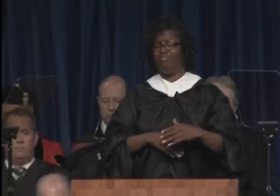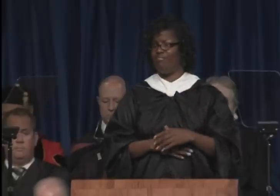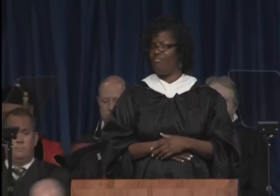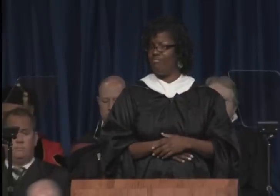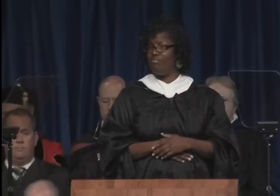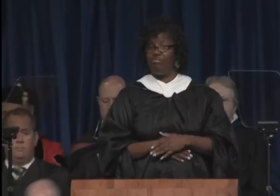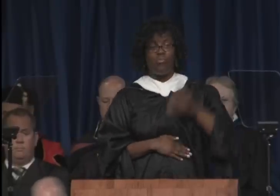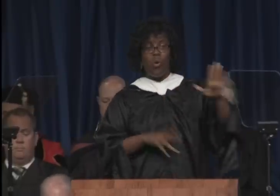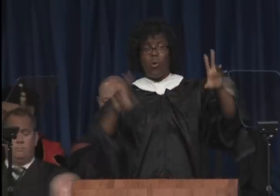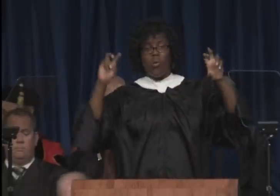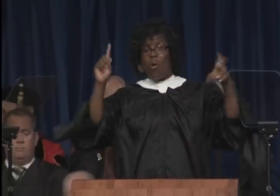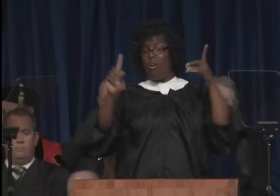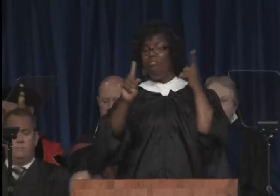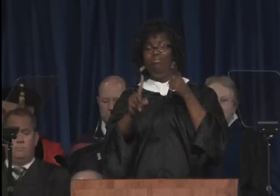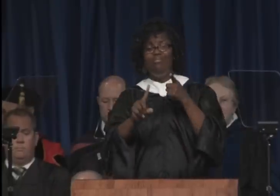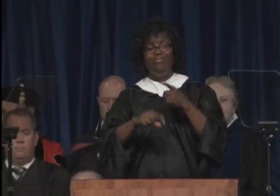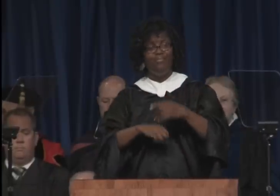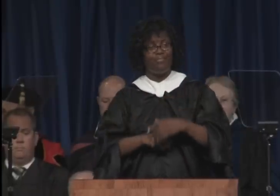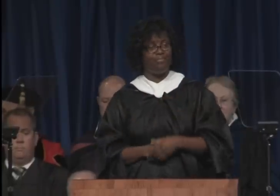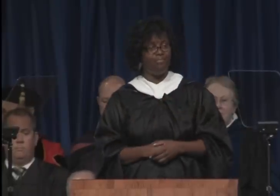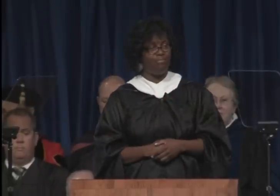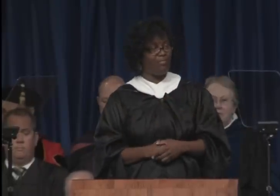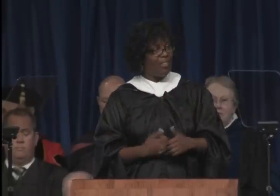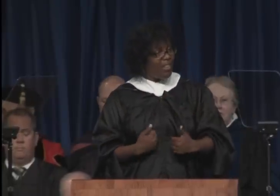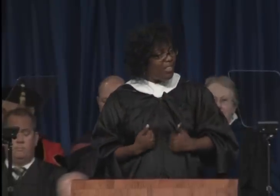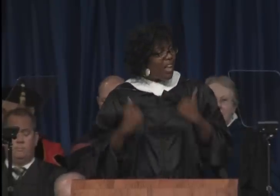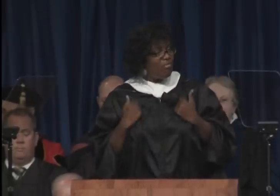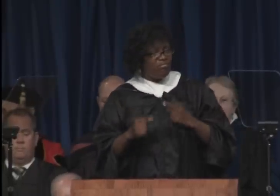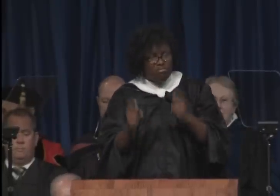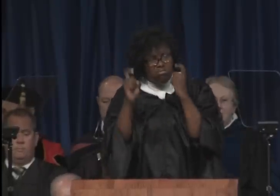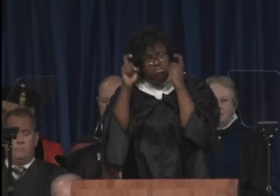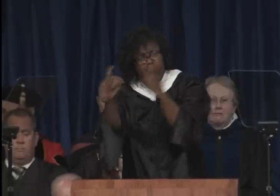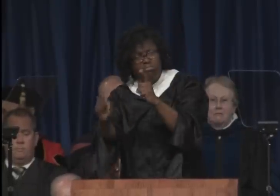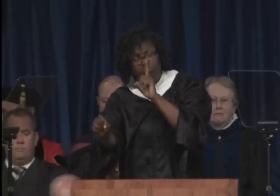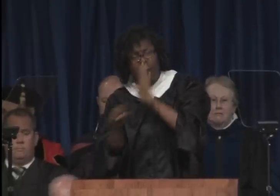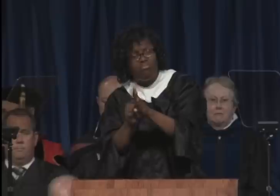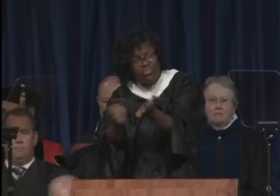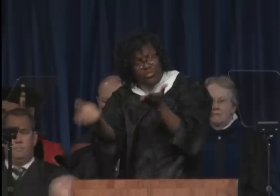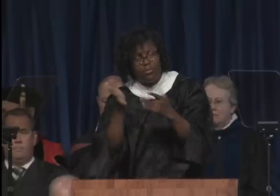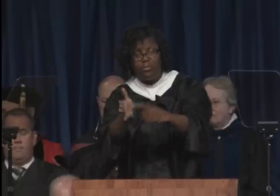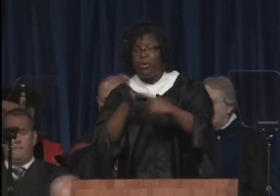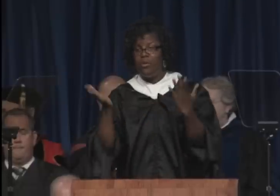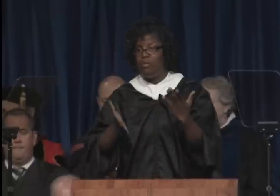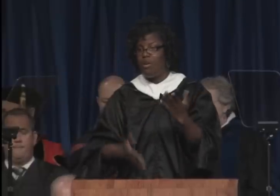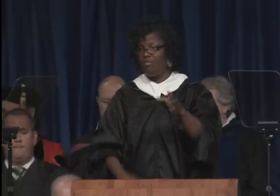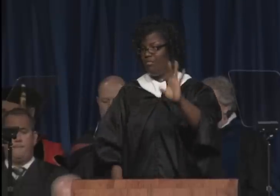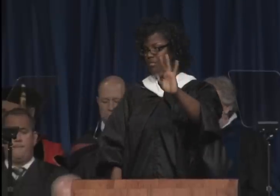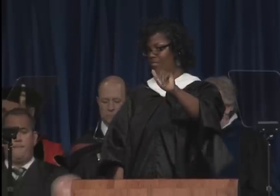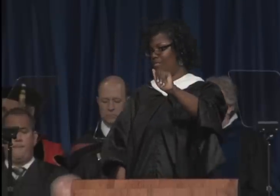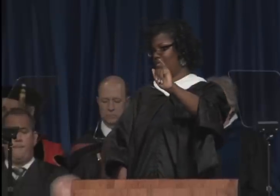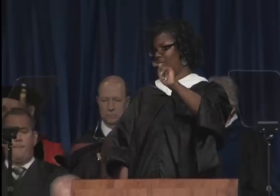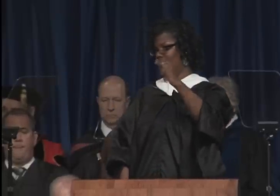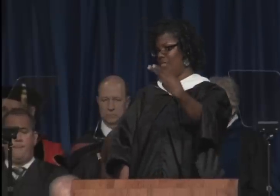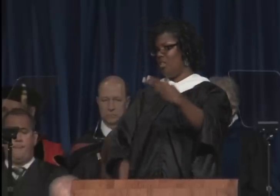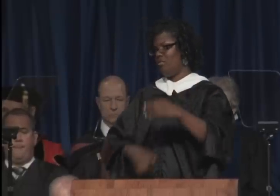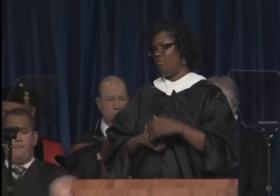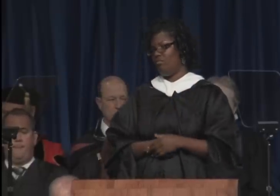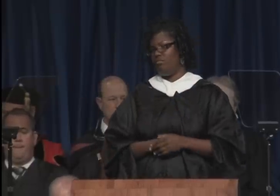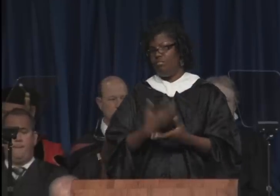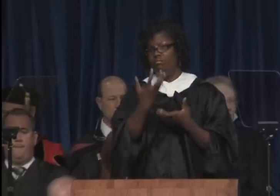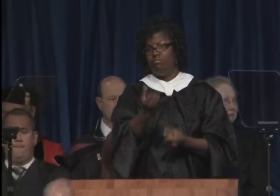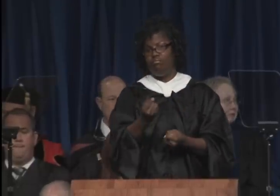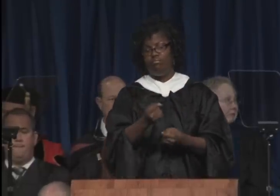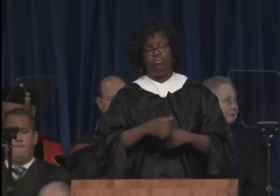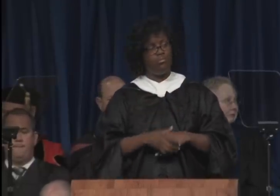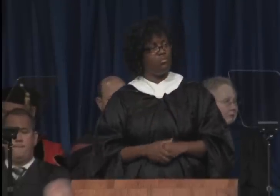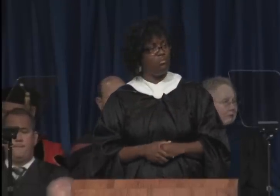"Faith is the first factor in a life devoted to service.